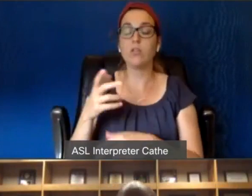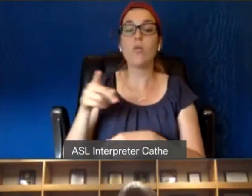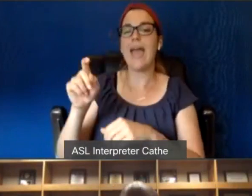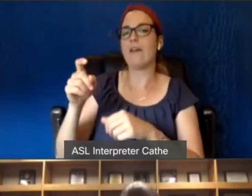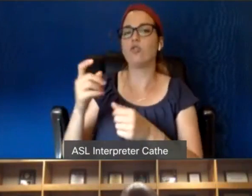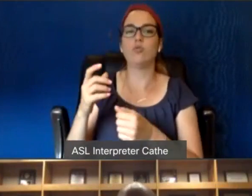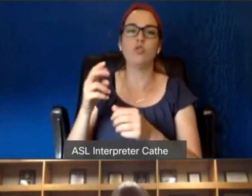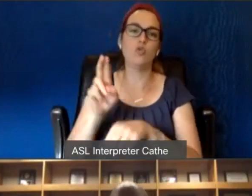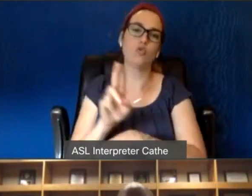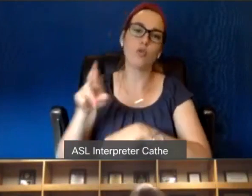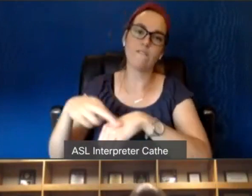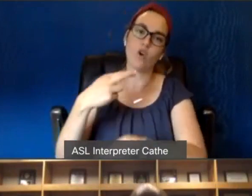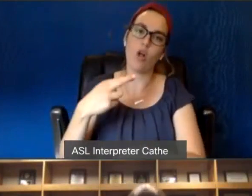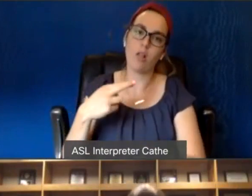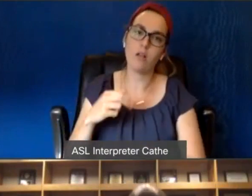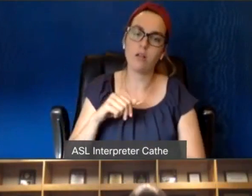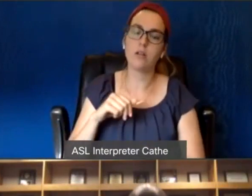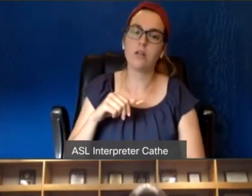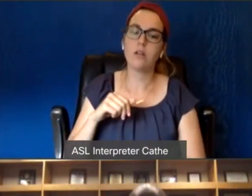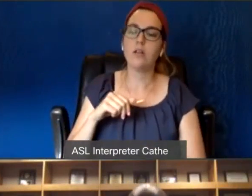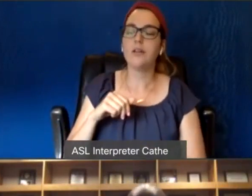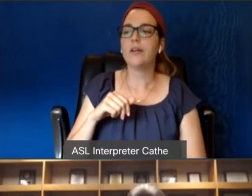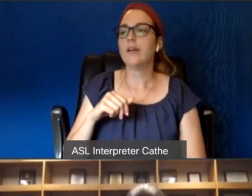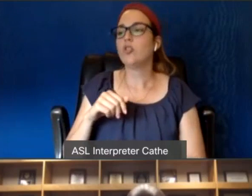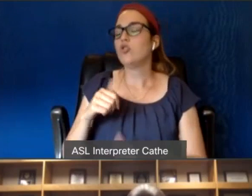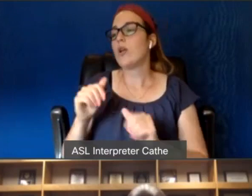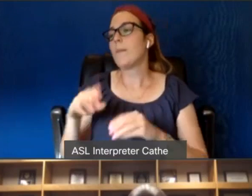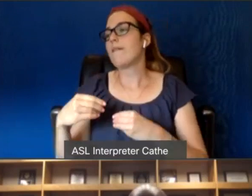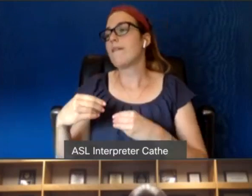to just give them extra support through the process